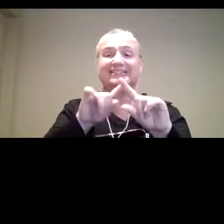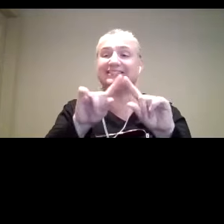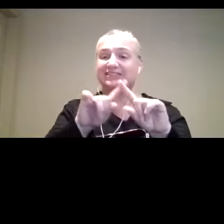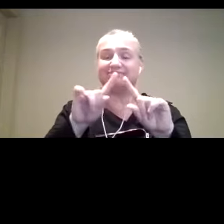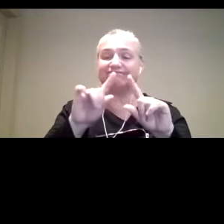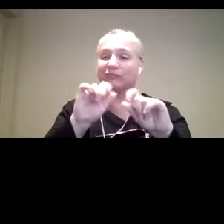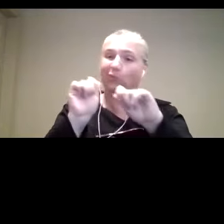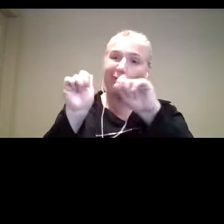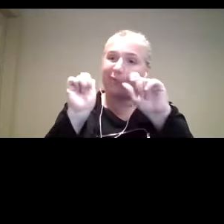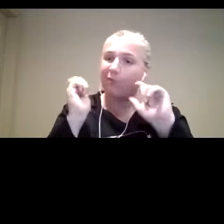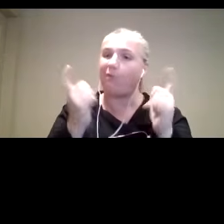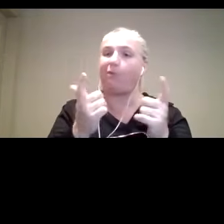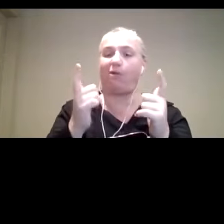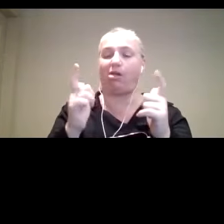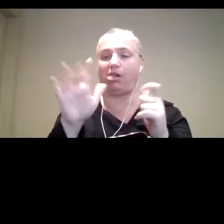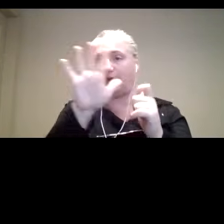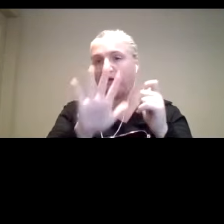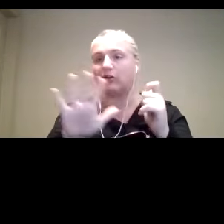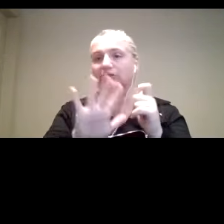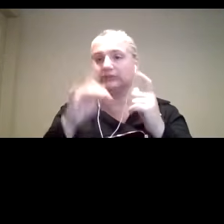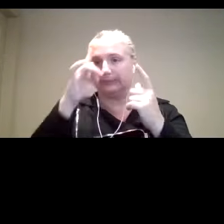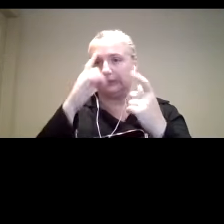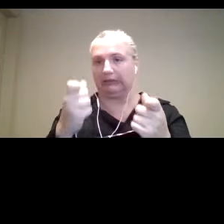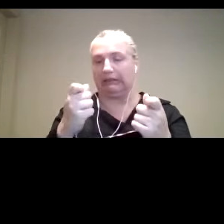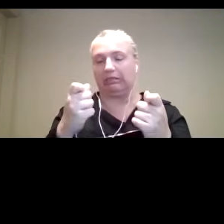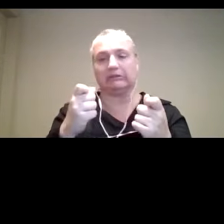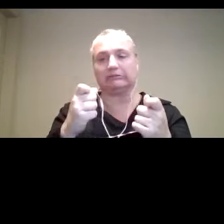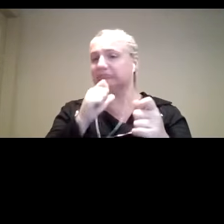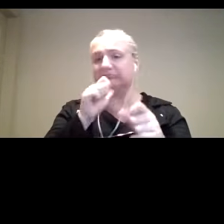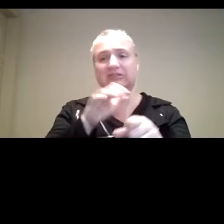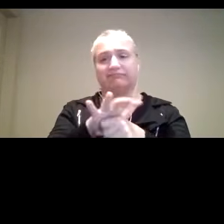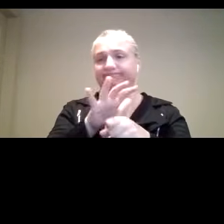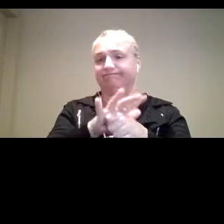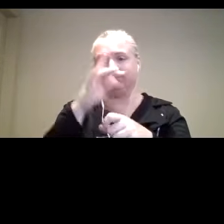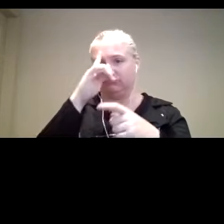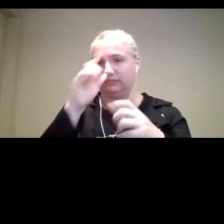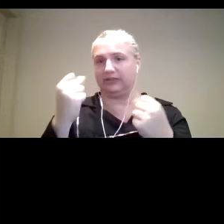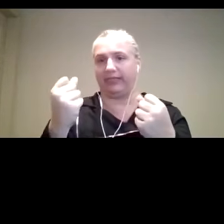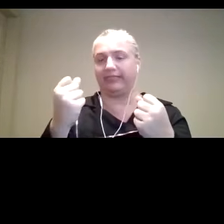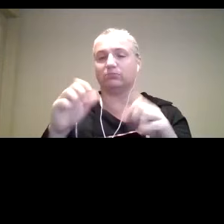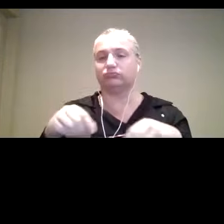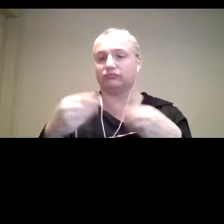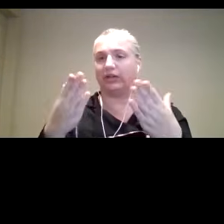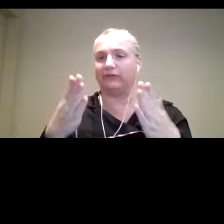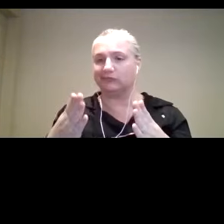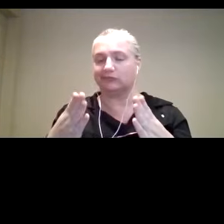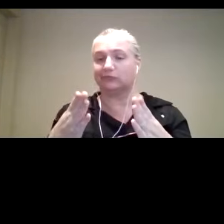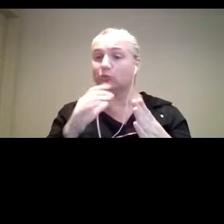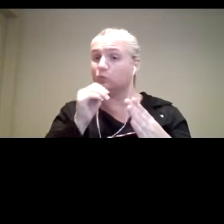that there is a lack of mental health providers. And so, capacity building is key